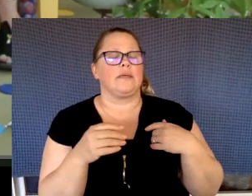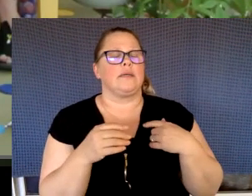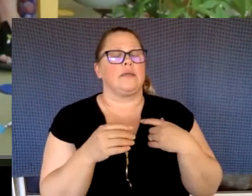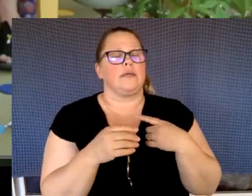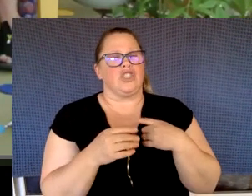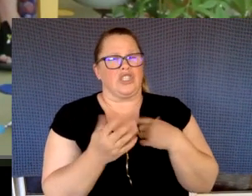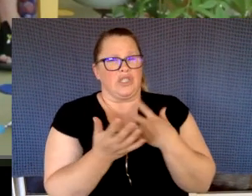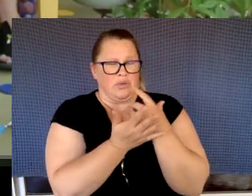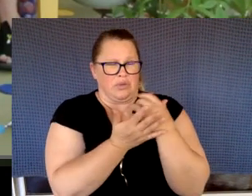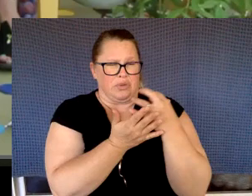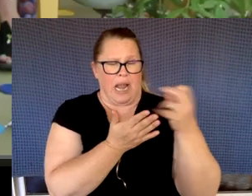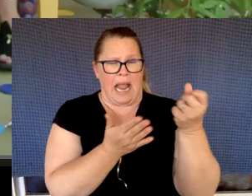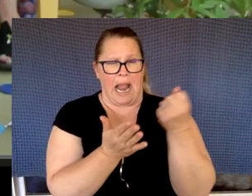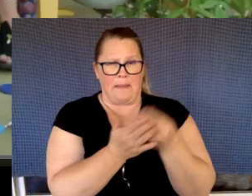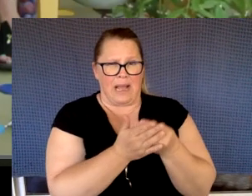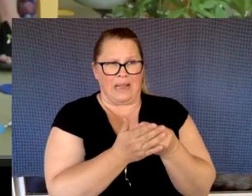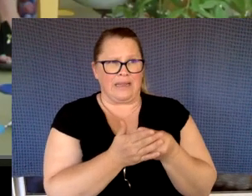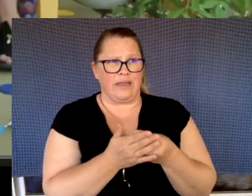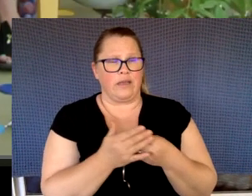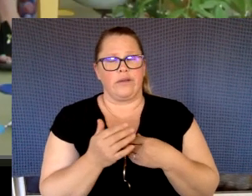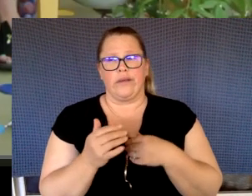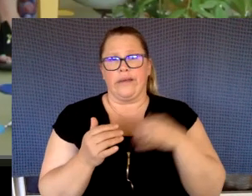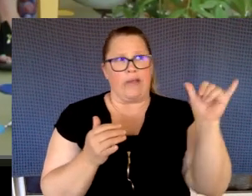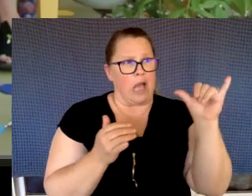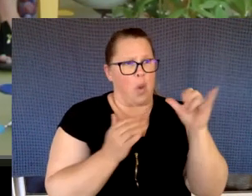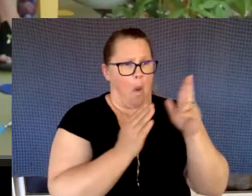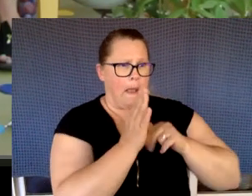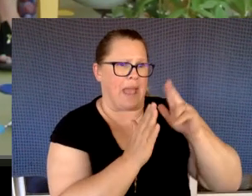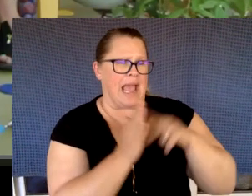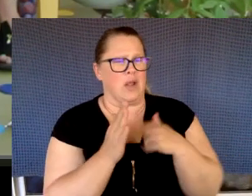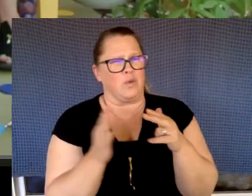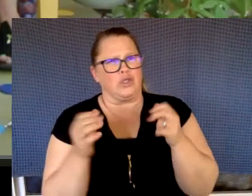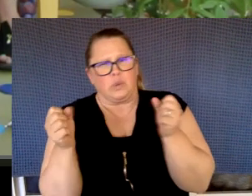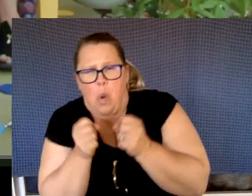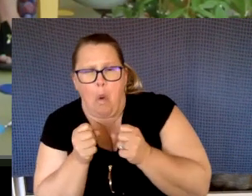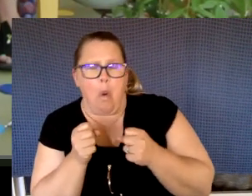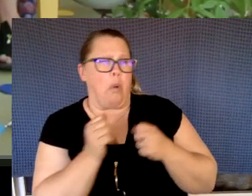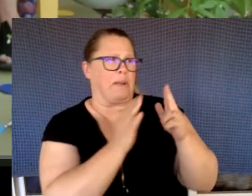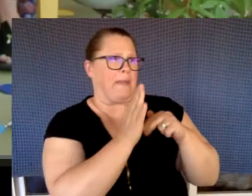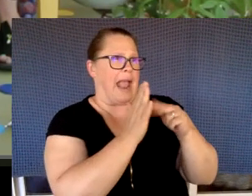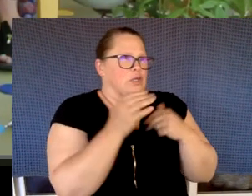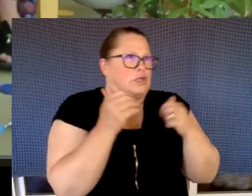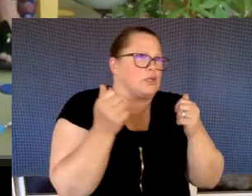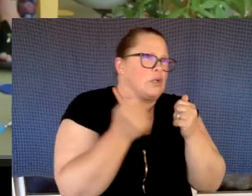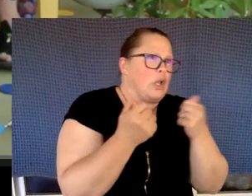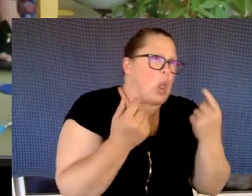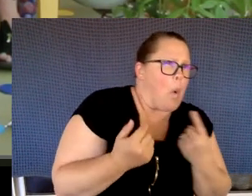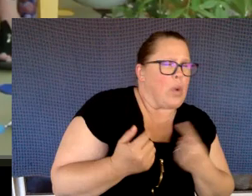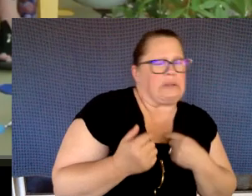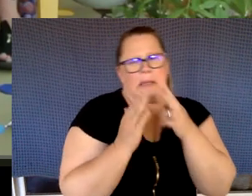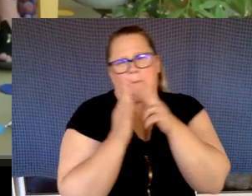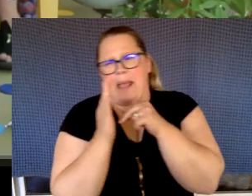when she was cold she painted when she was hungry she painted when she was lonely. And she turned her dots into sculptures